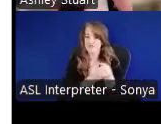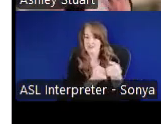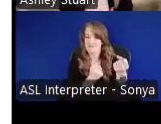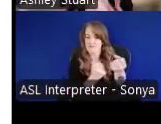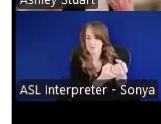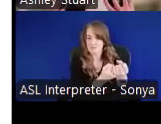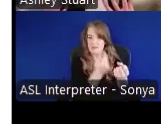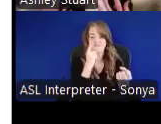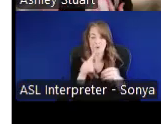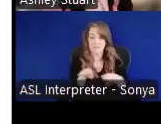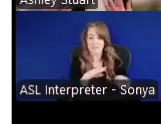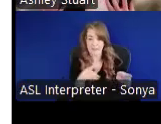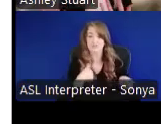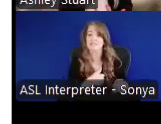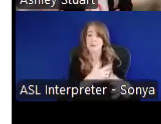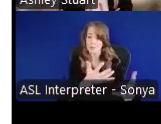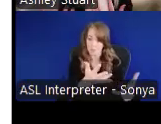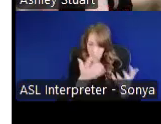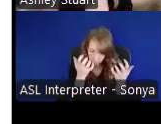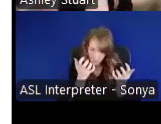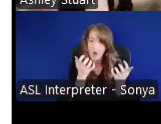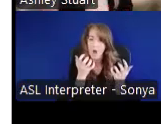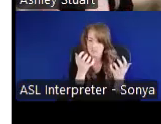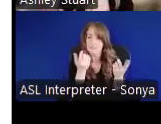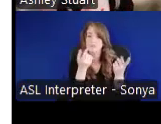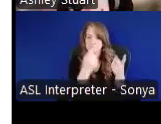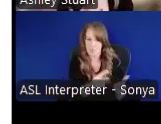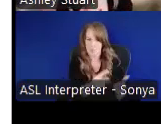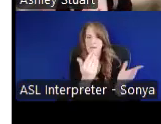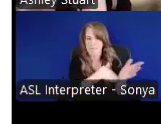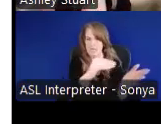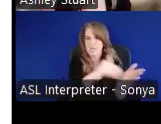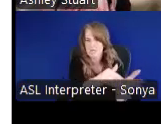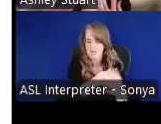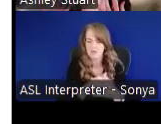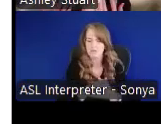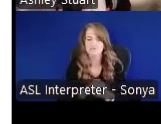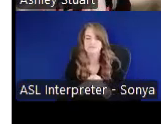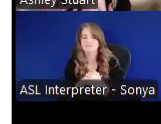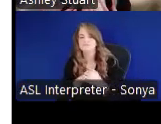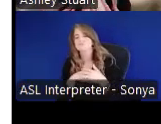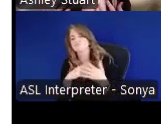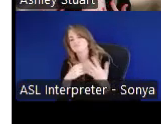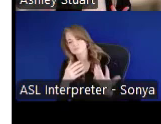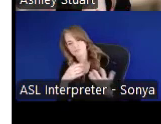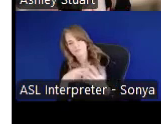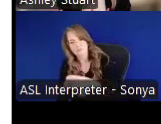we actually want to see again. So recognizing, giving that